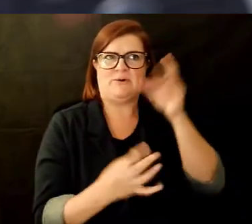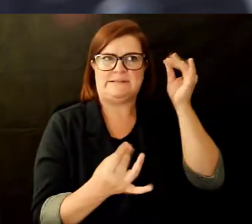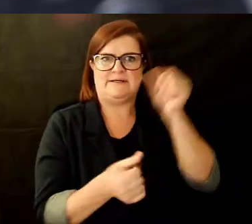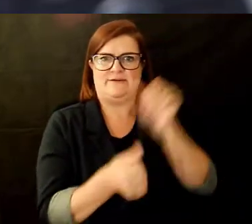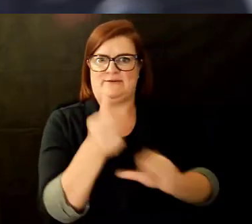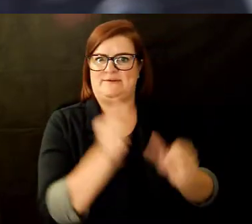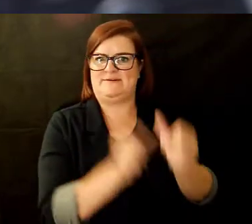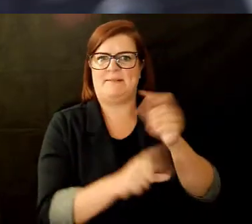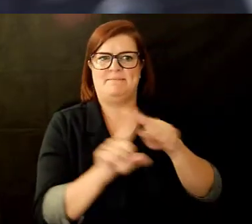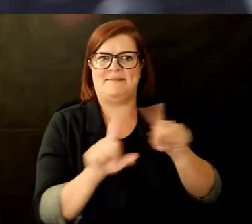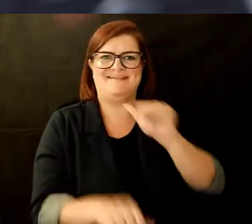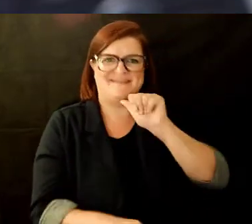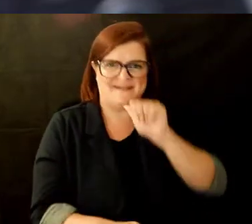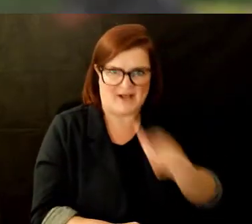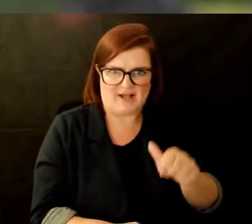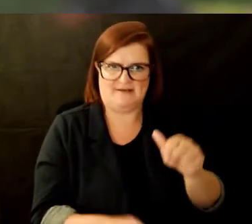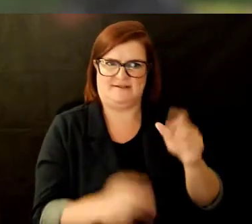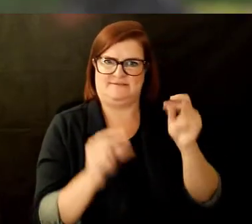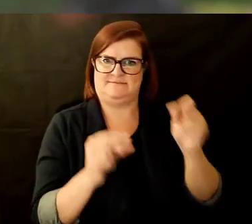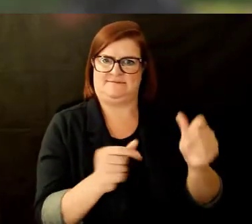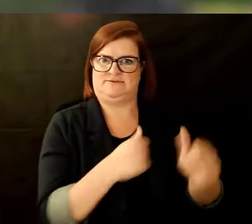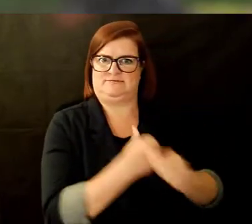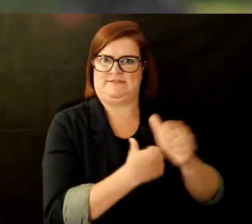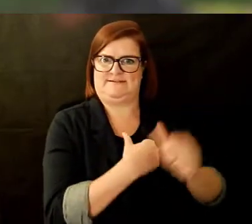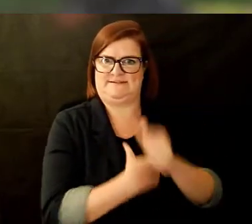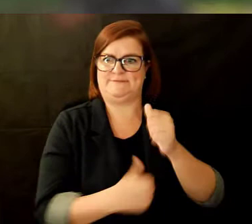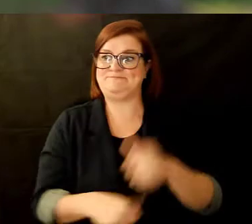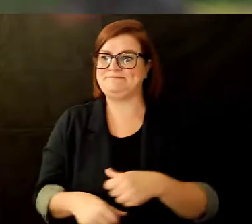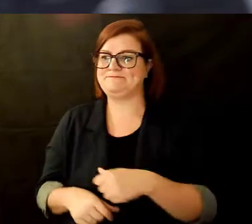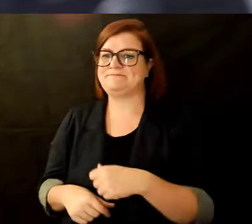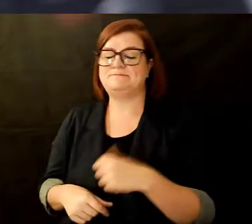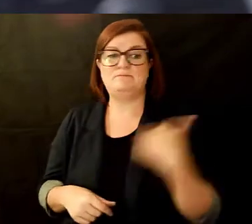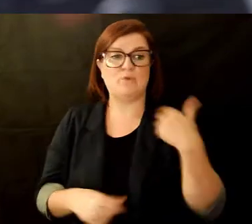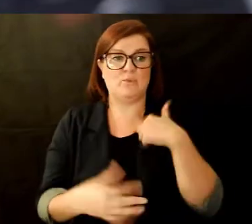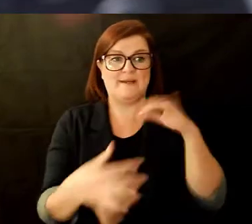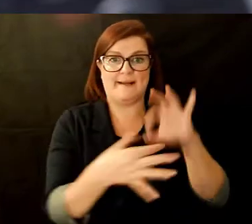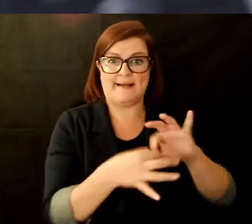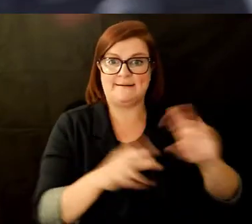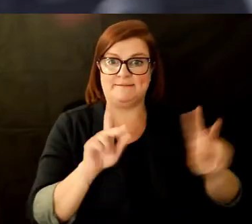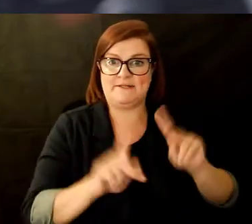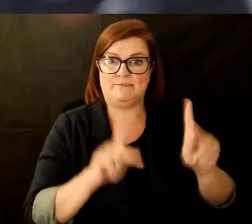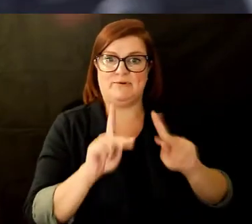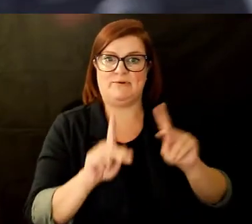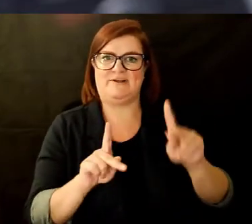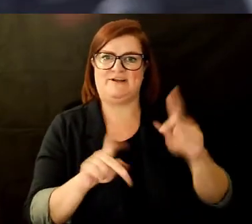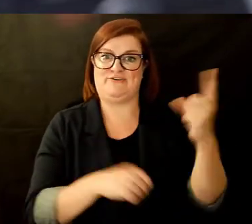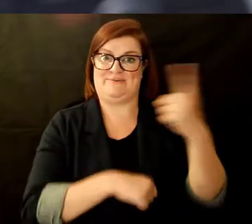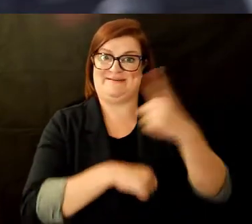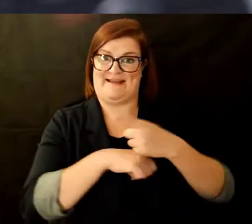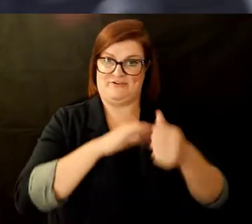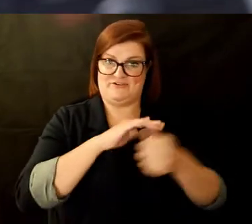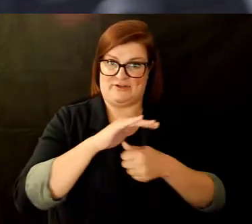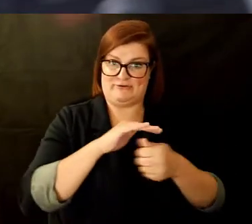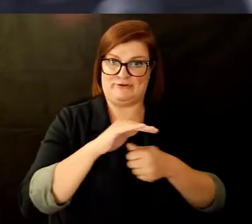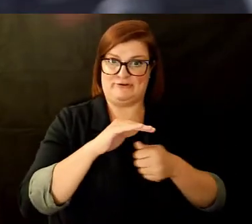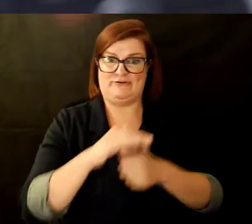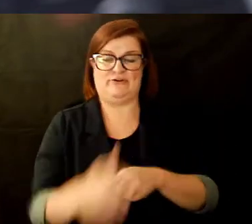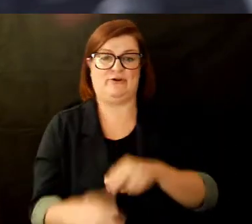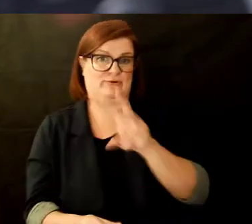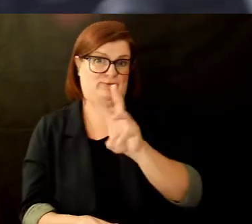but are not in imminent risk. Connection to previous providers. We've connected people to day shelters, to the Walk-In Crisis Center .